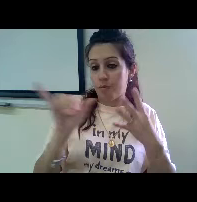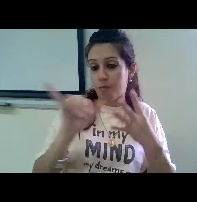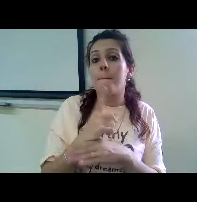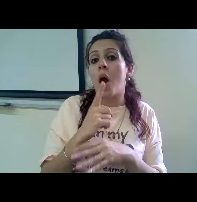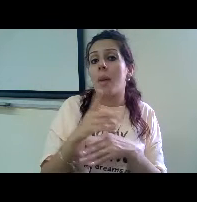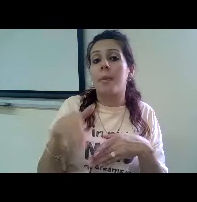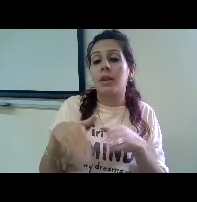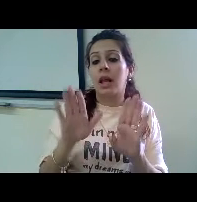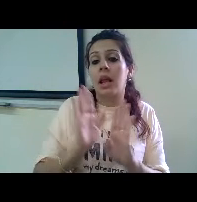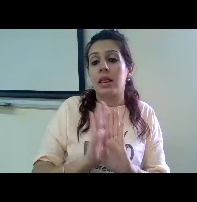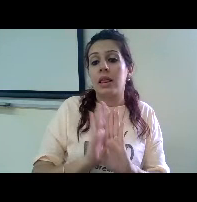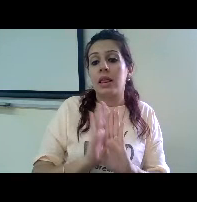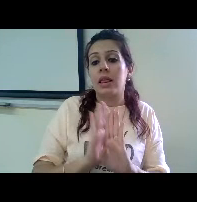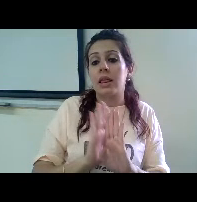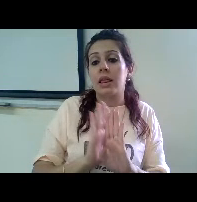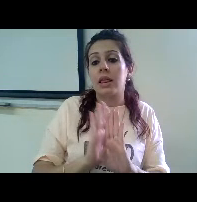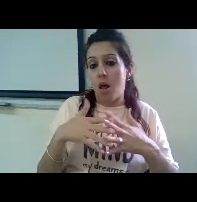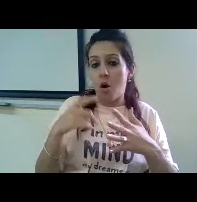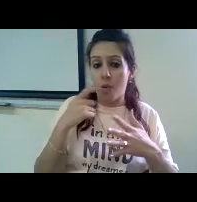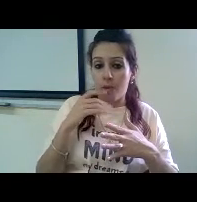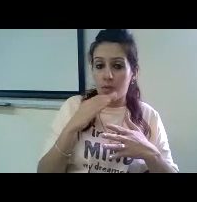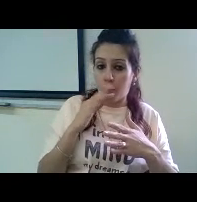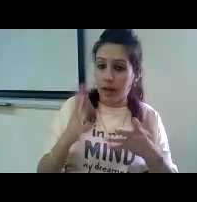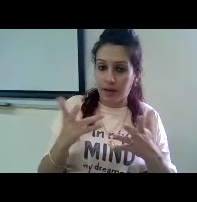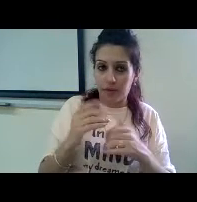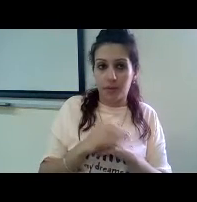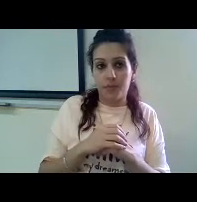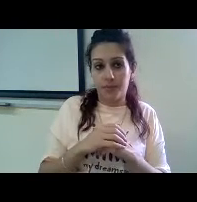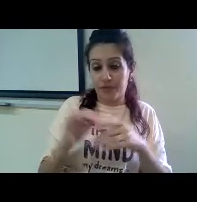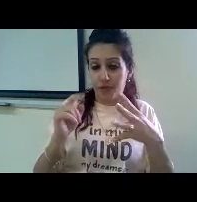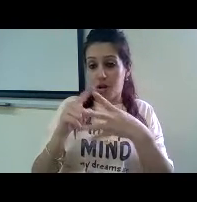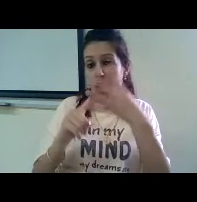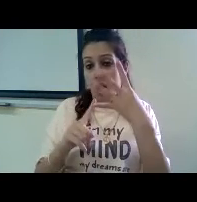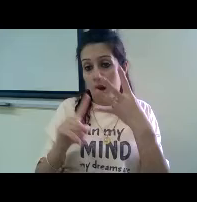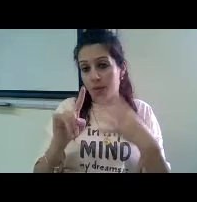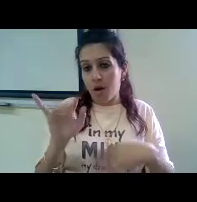and probably the biggest challenge for the teaching community to understand